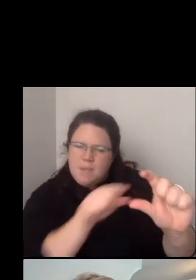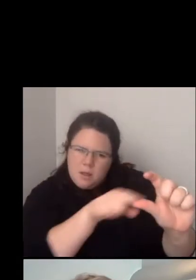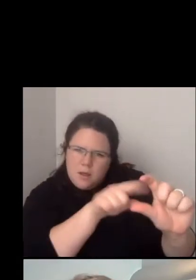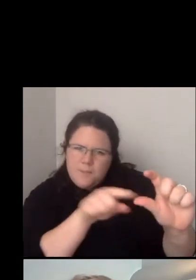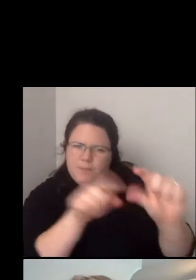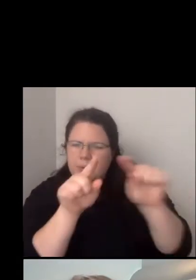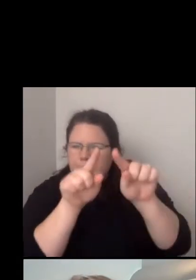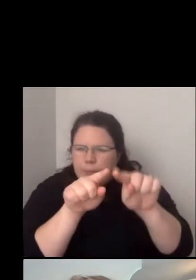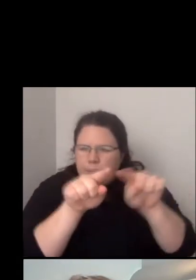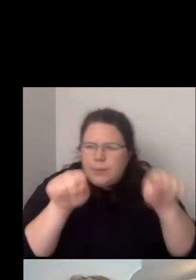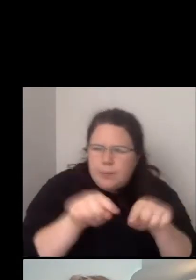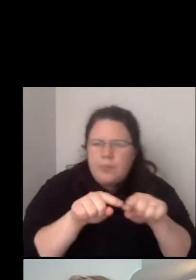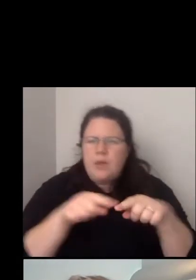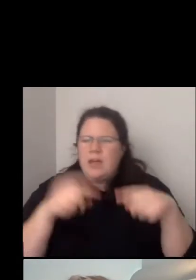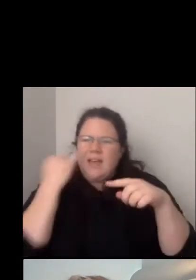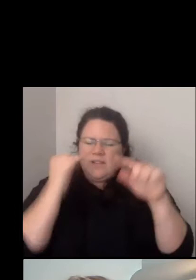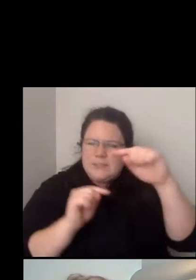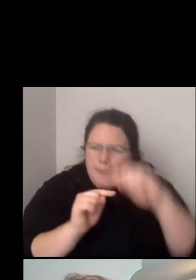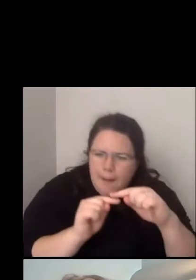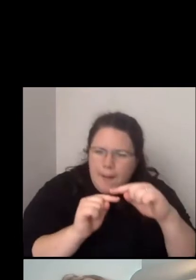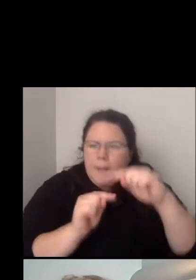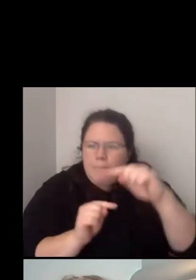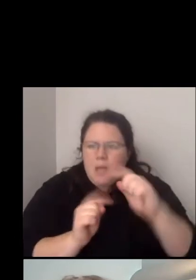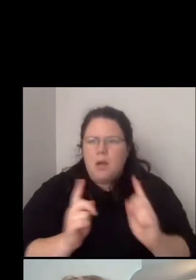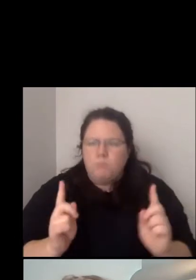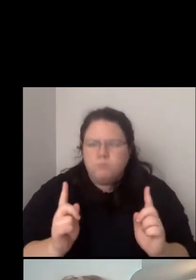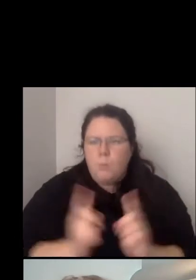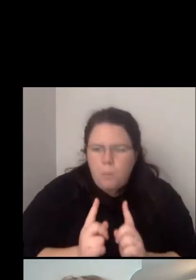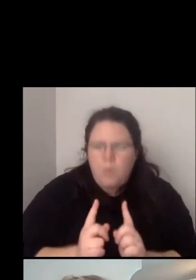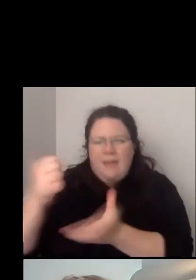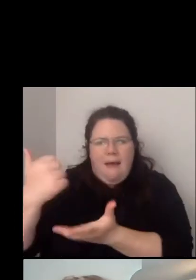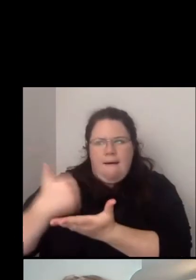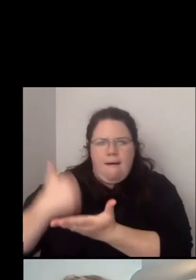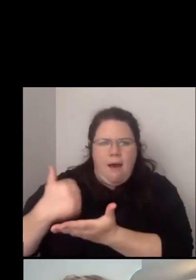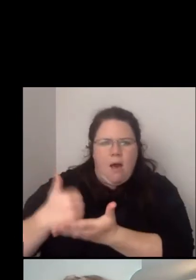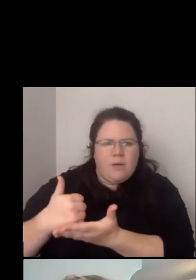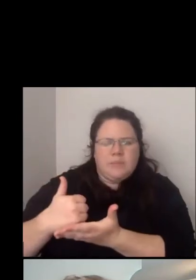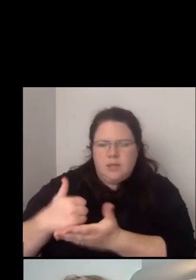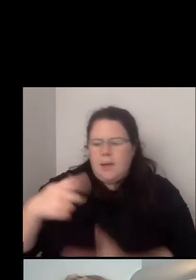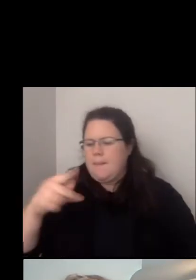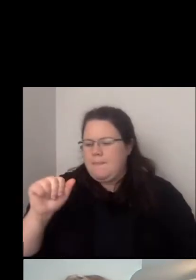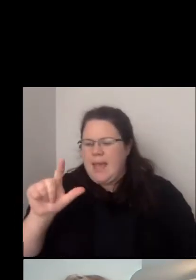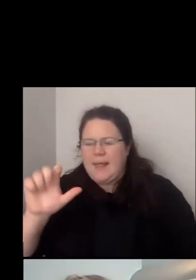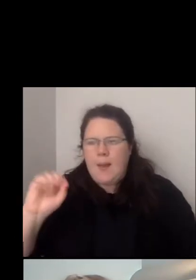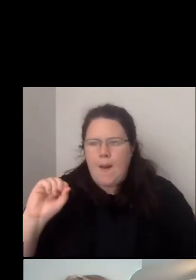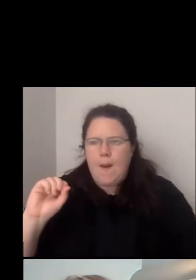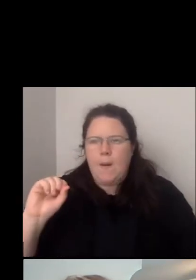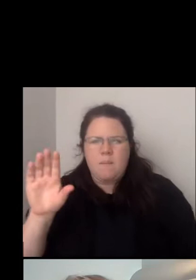And size features, that can help paleoethnobotanists identify wild from domesticated grape seeds.